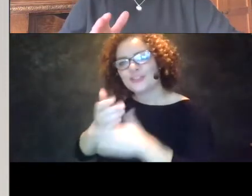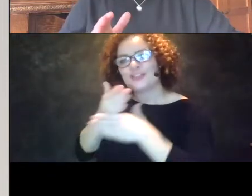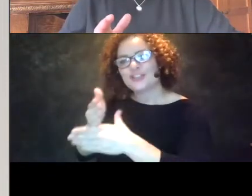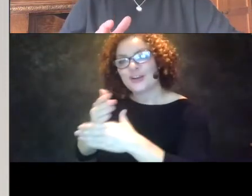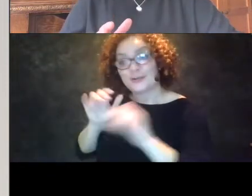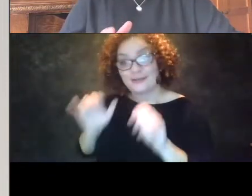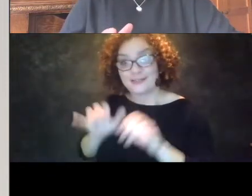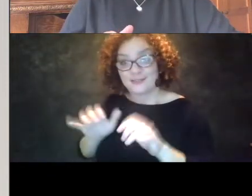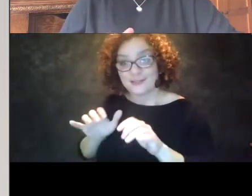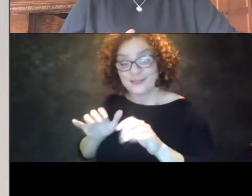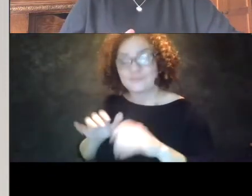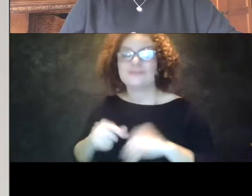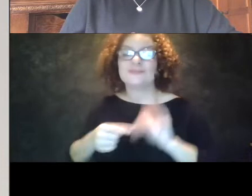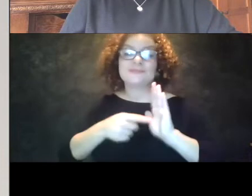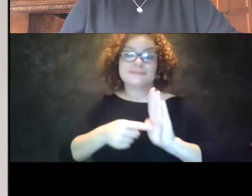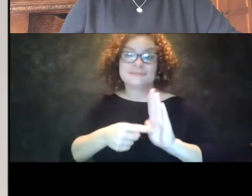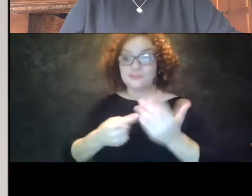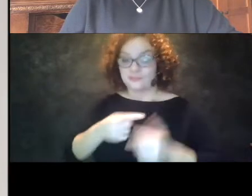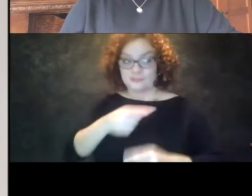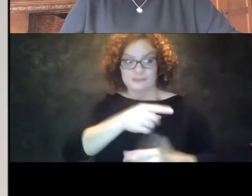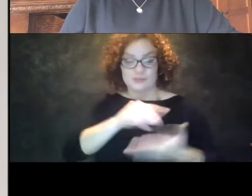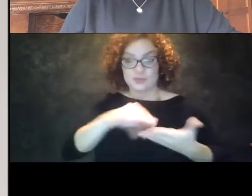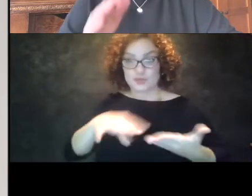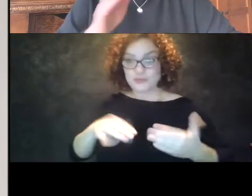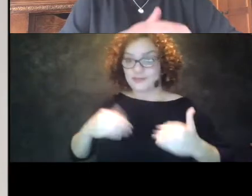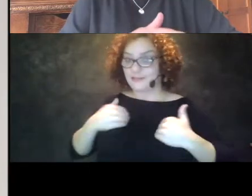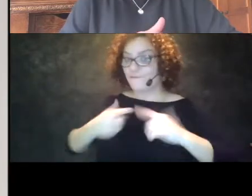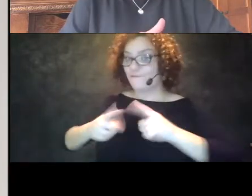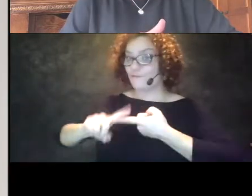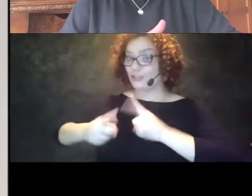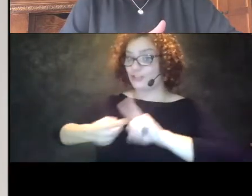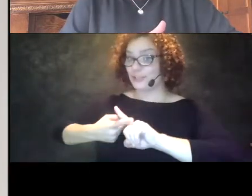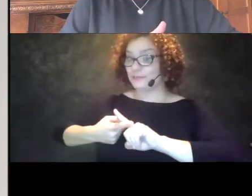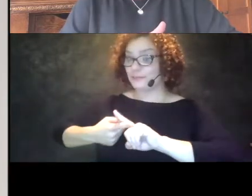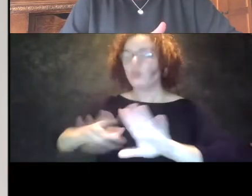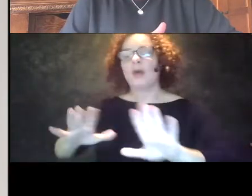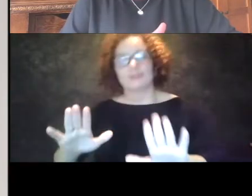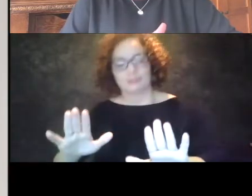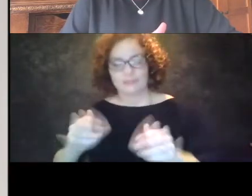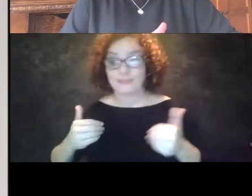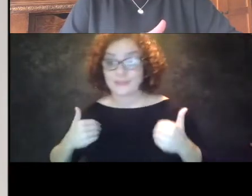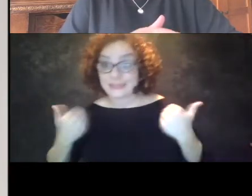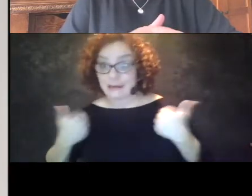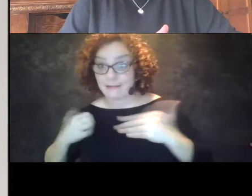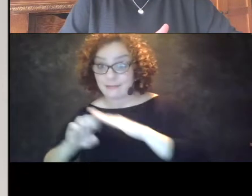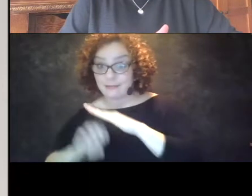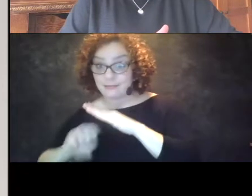when kids develop friendships, now, when they're really young, in elementary school, they typically